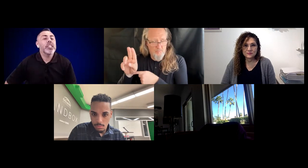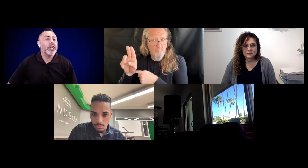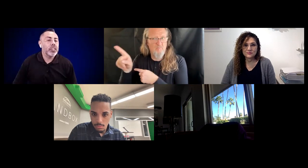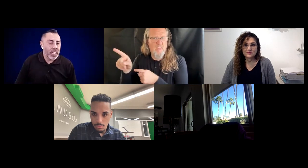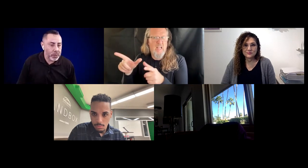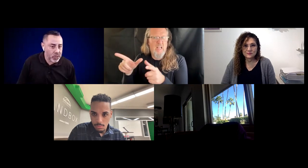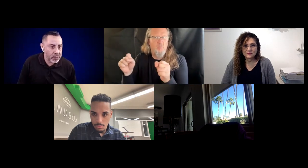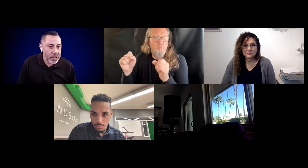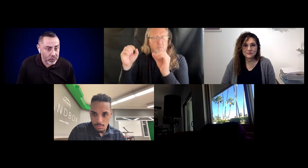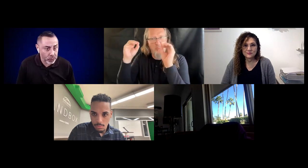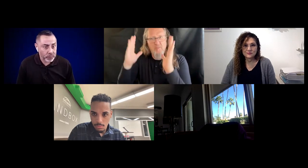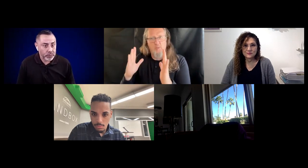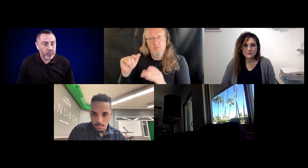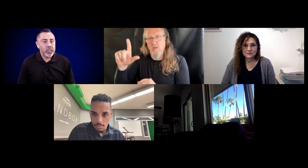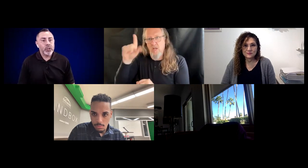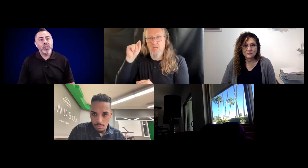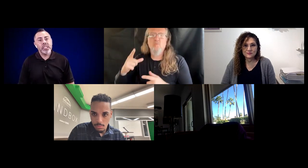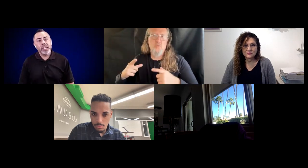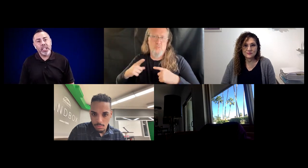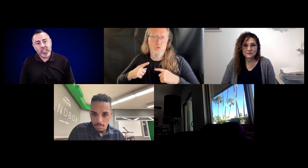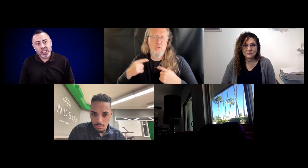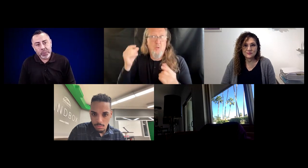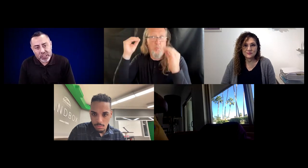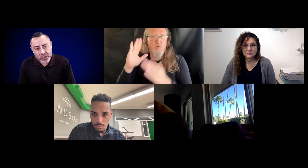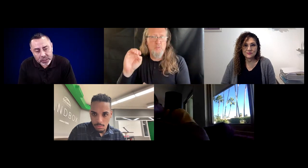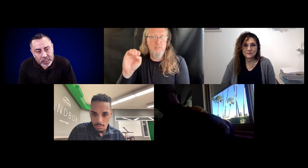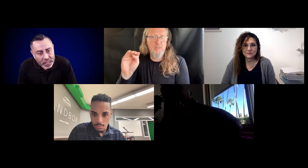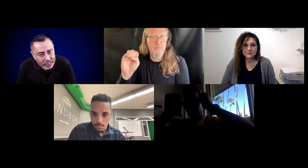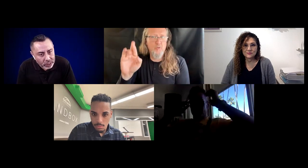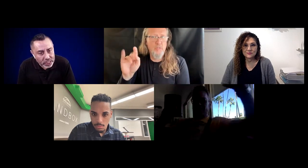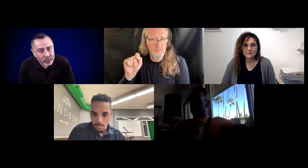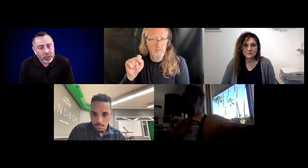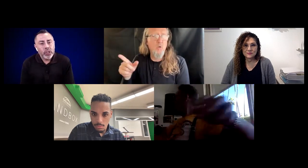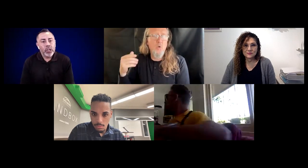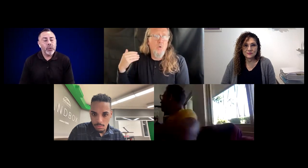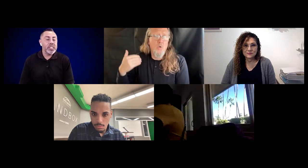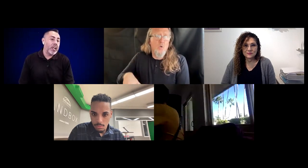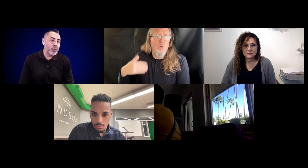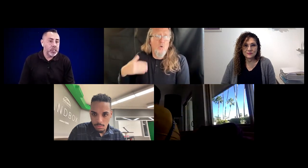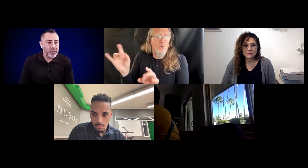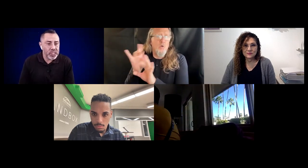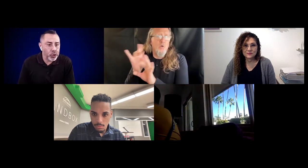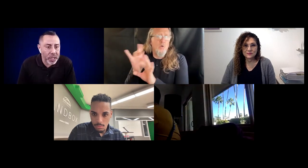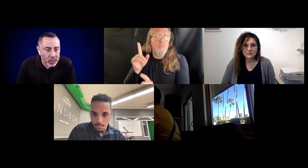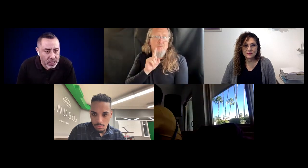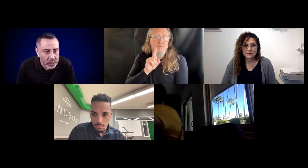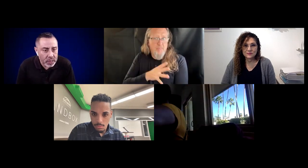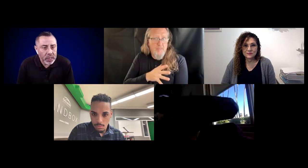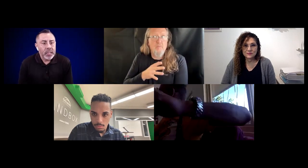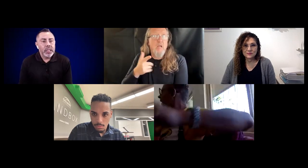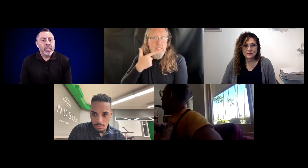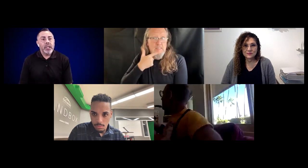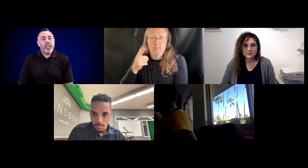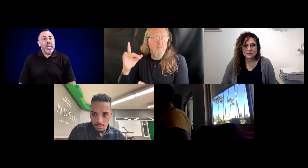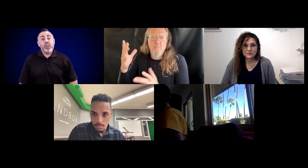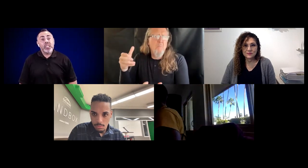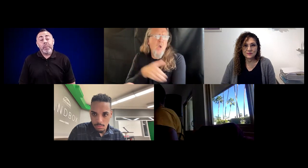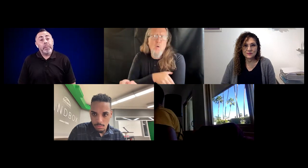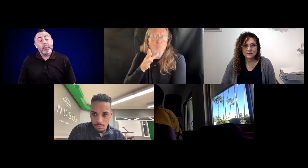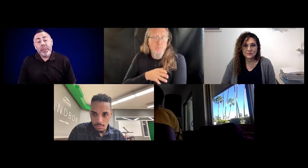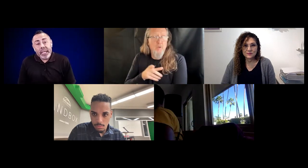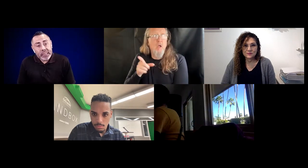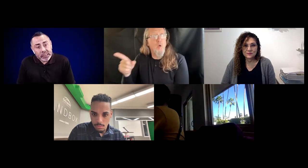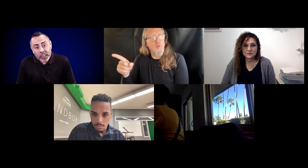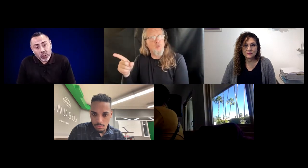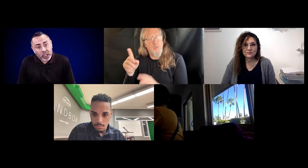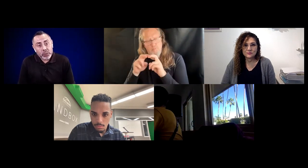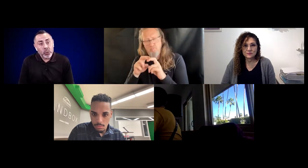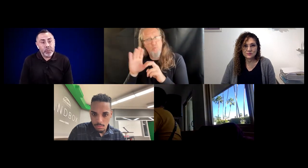Who is a linguistics professor at Galluadet, retired, was Professor Emeritus, and was an amazing, incredible woman.